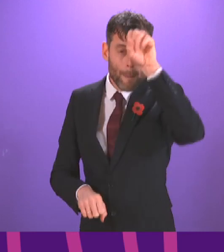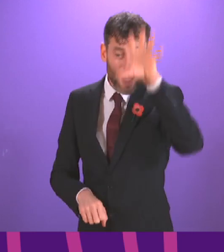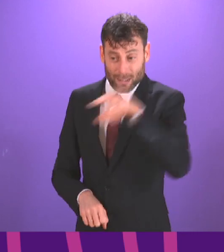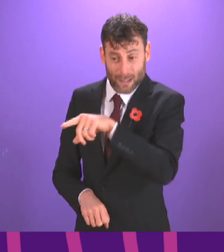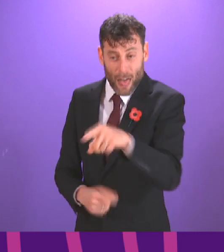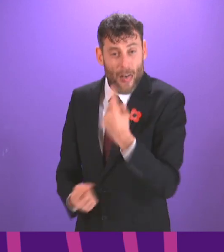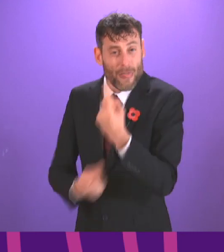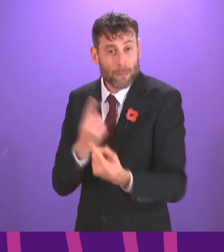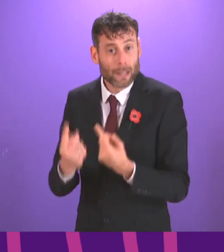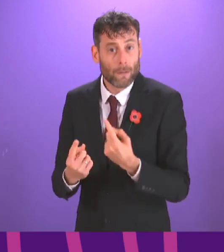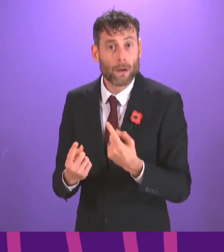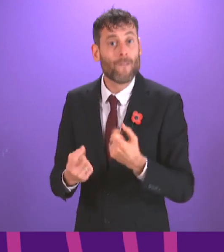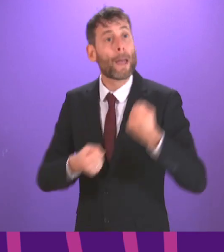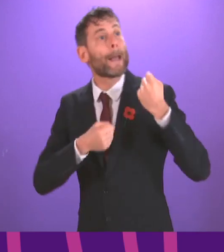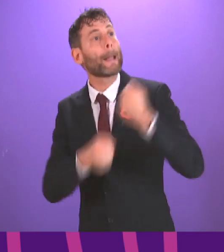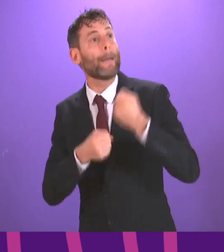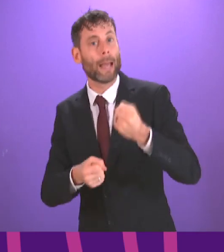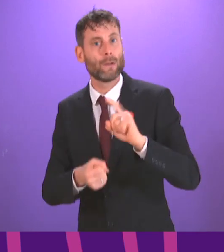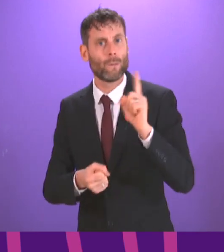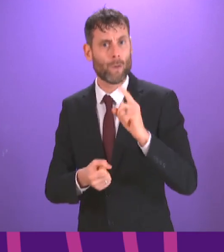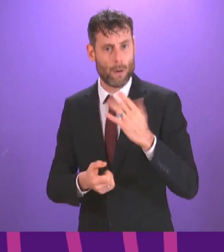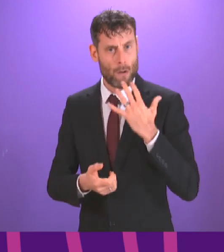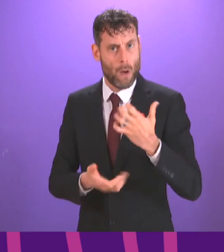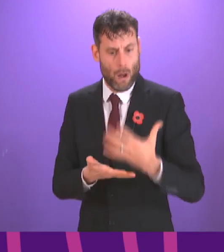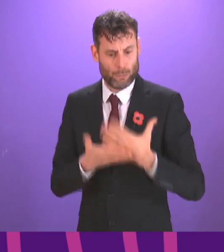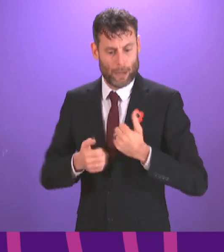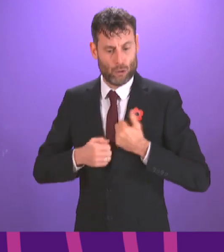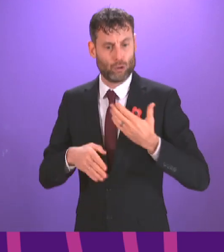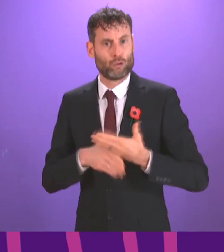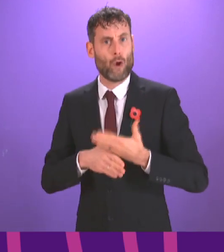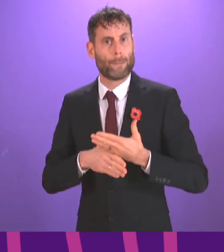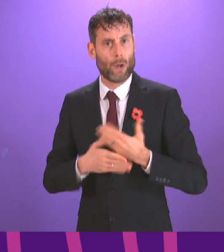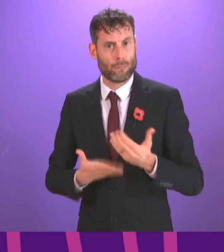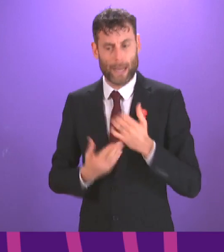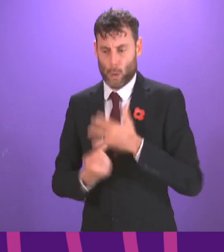The First Minister (Nicola Sturgeon): The miners’ strike was one of the most bitter